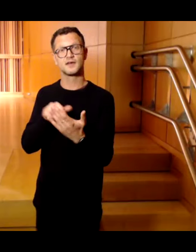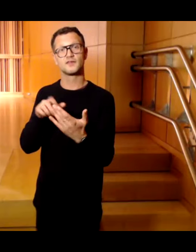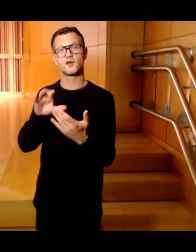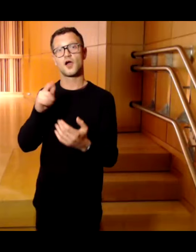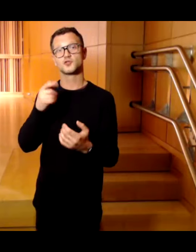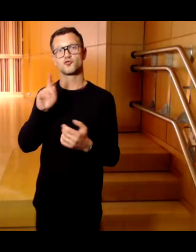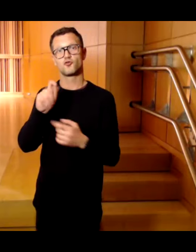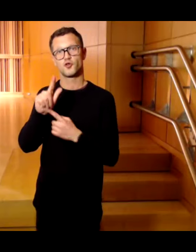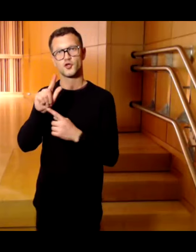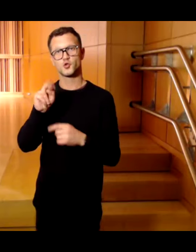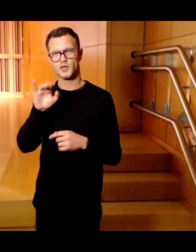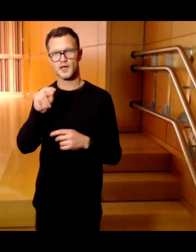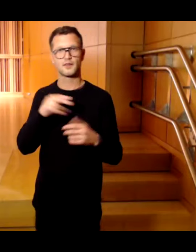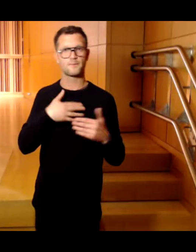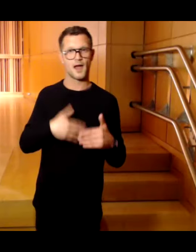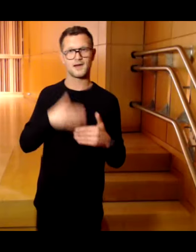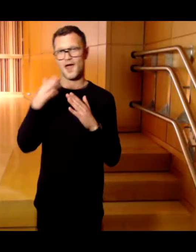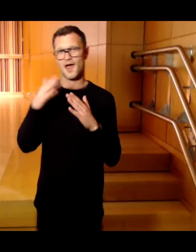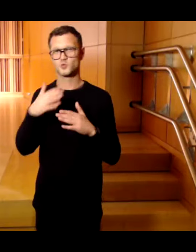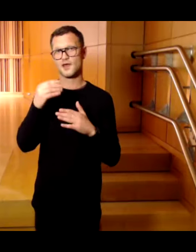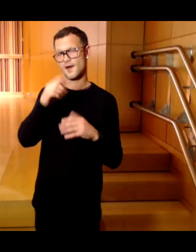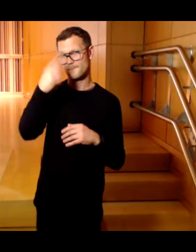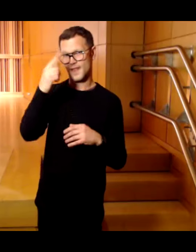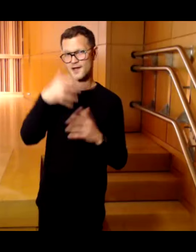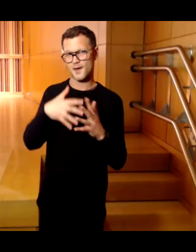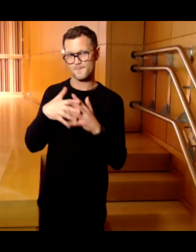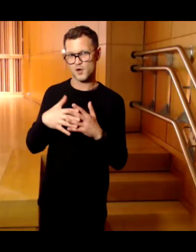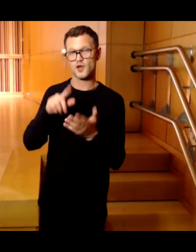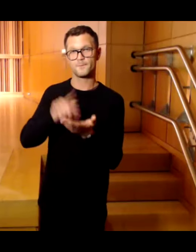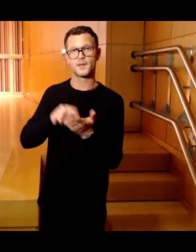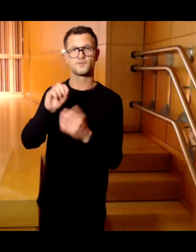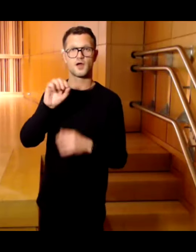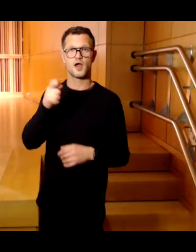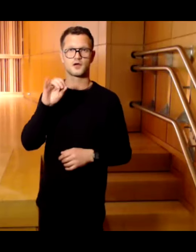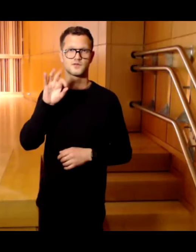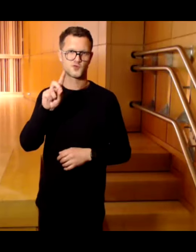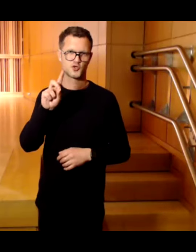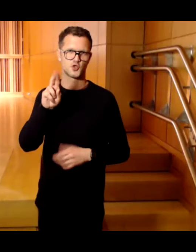and the Black American, published to acclaim by Oxford University Press in 1999.